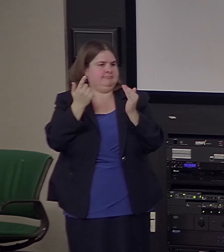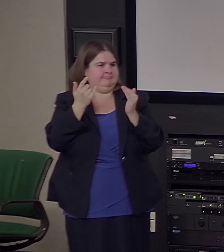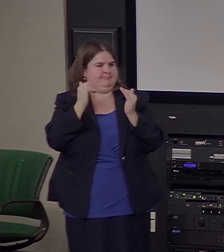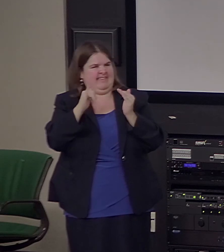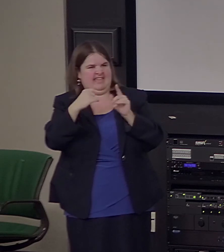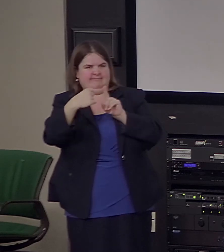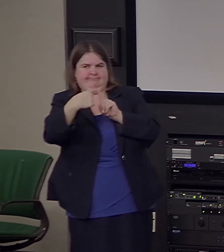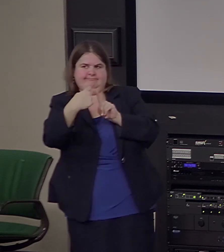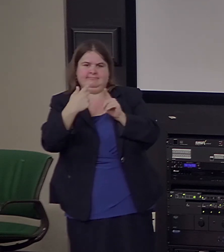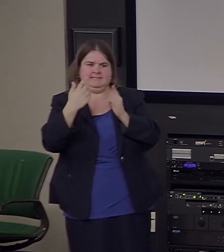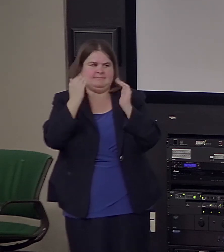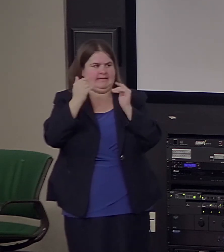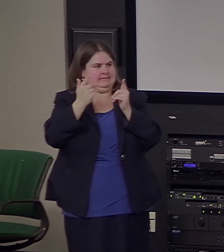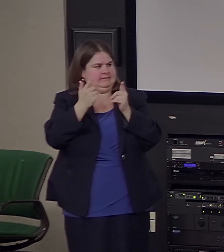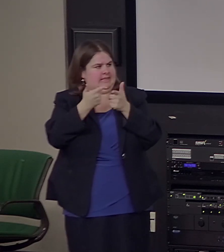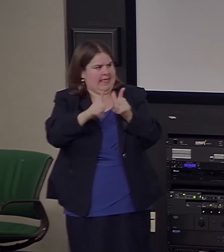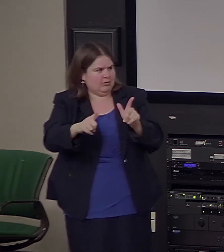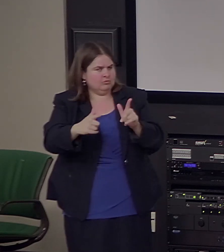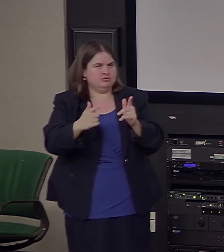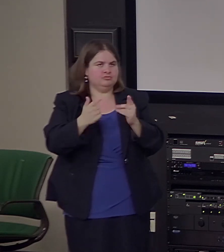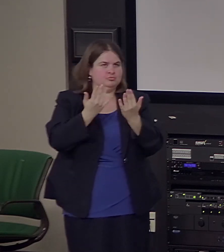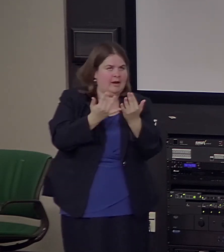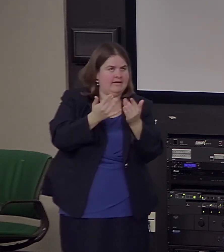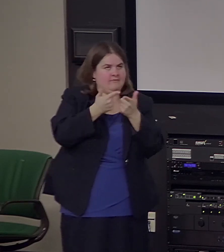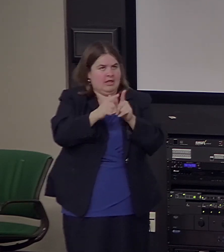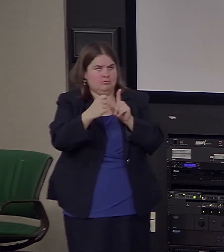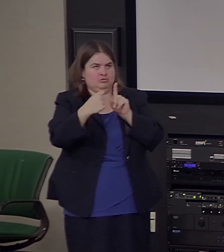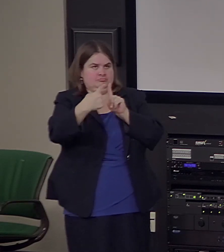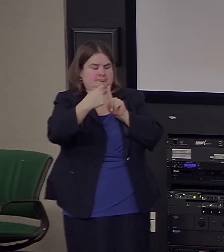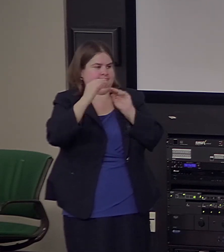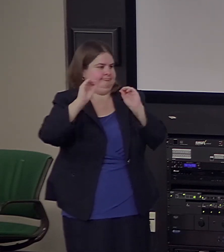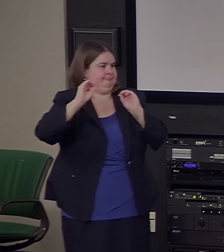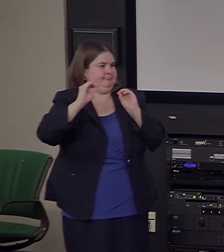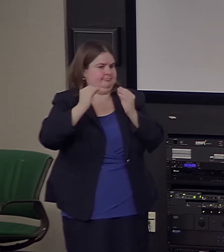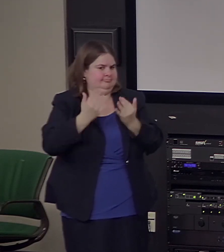a certain level of experience. And it's not getting it.